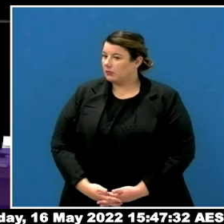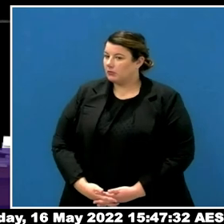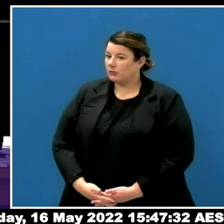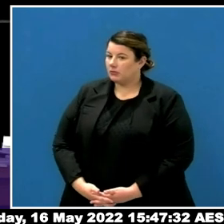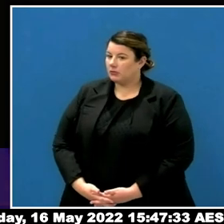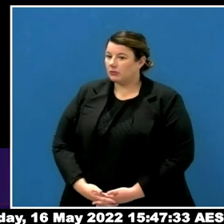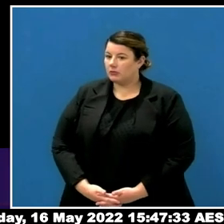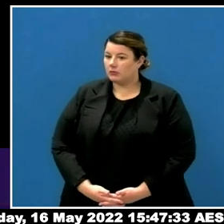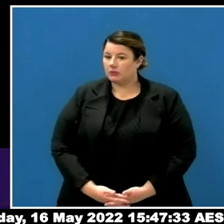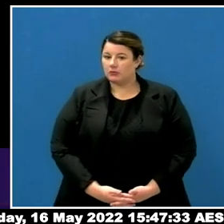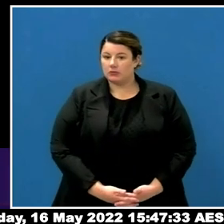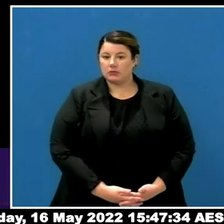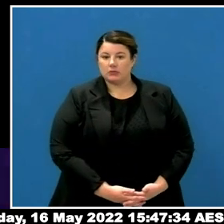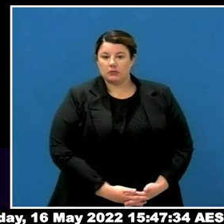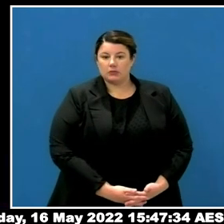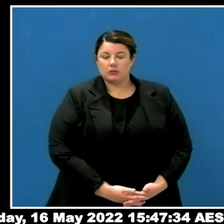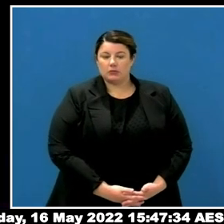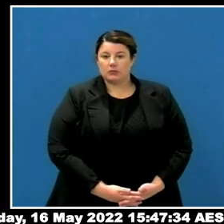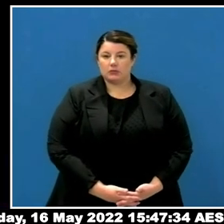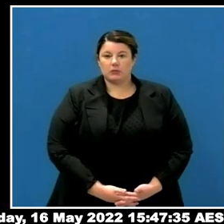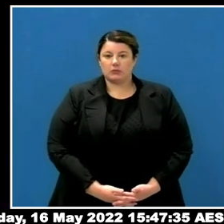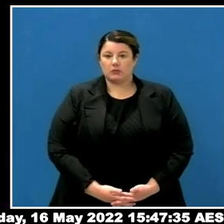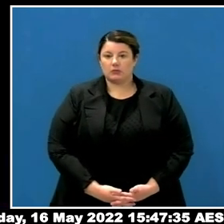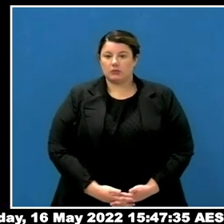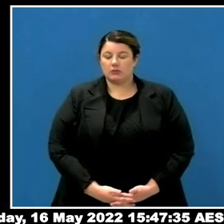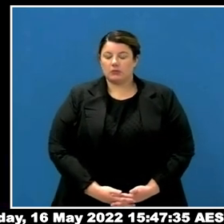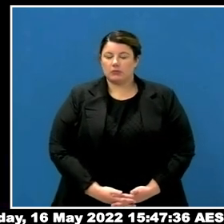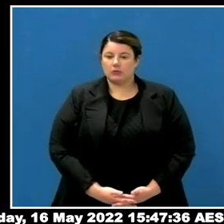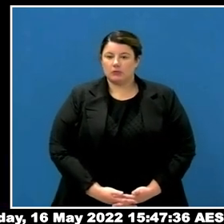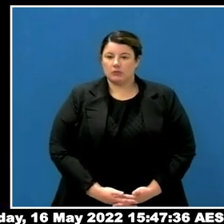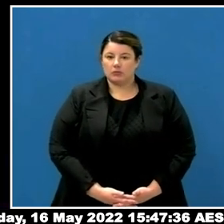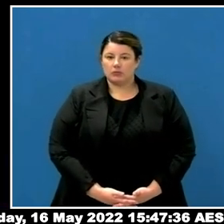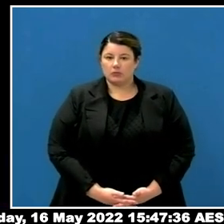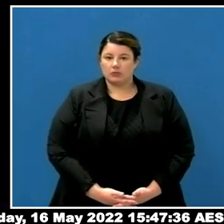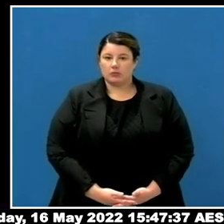I'm only going to ask you about the top two parts of this.